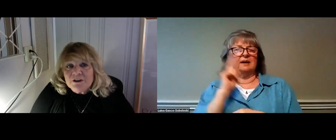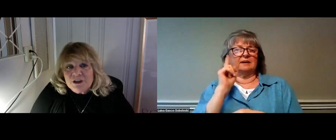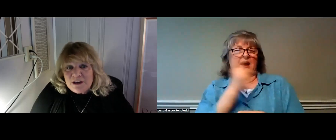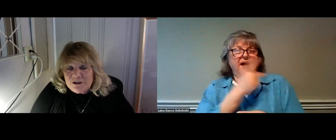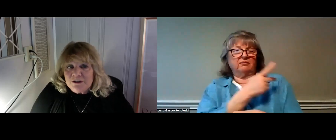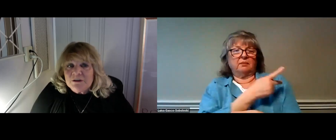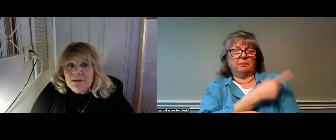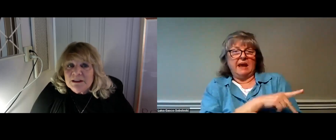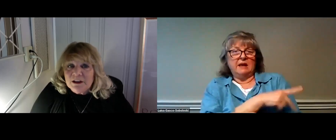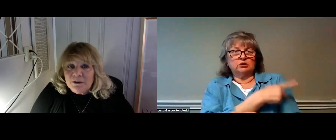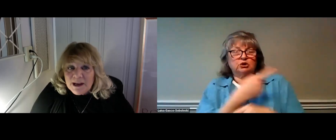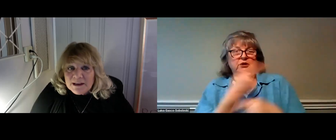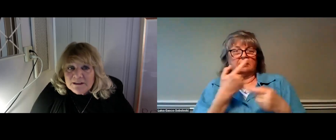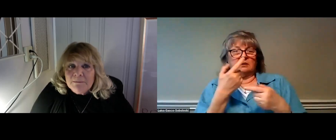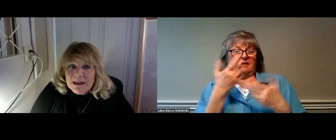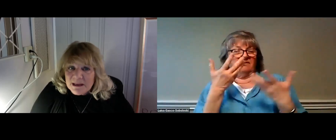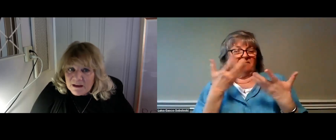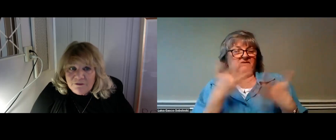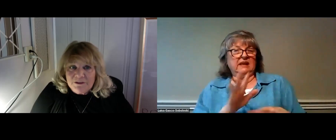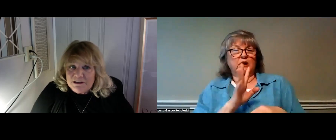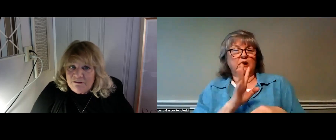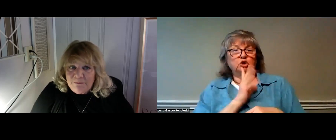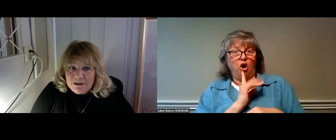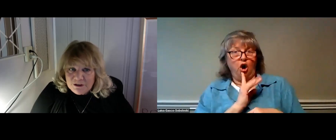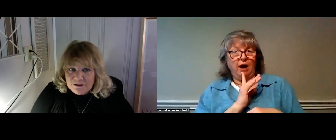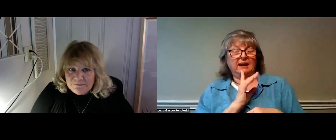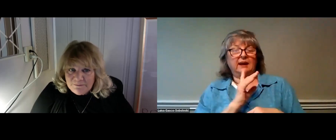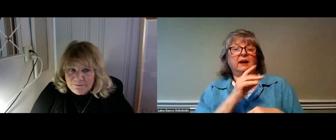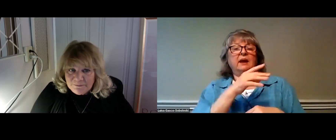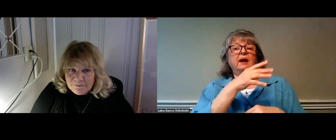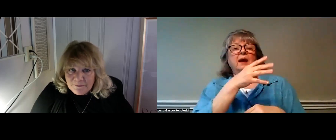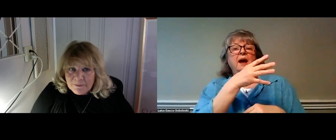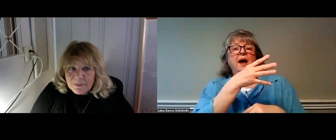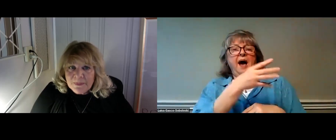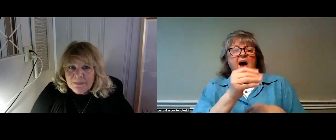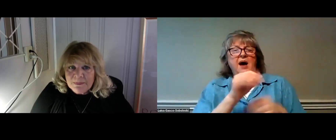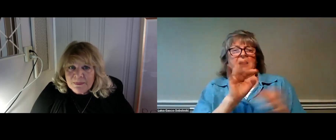gesture to make the correct meaning for the deaf patient.